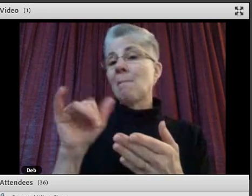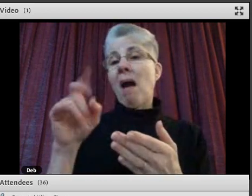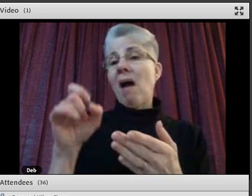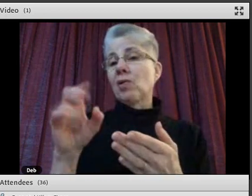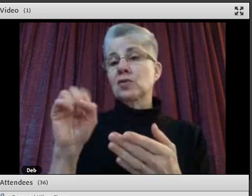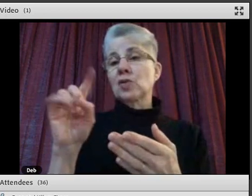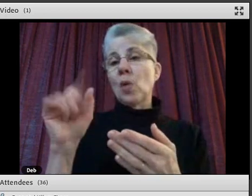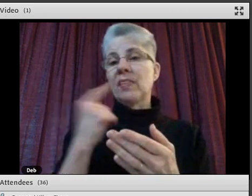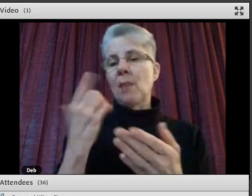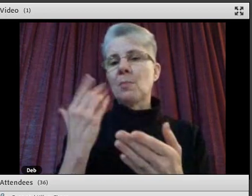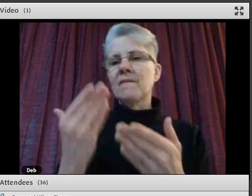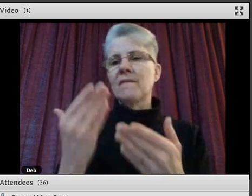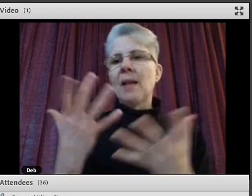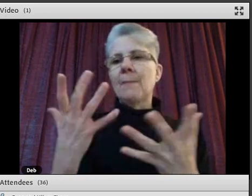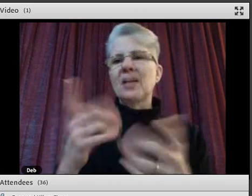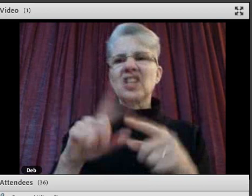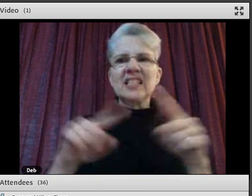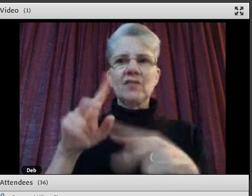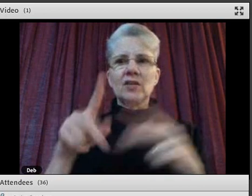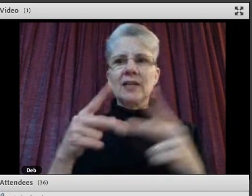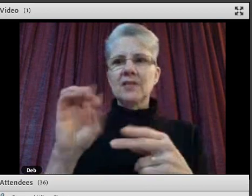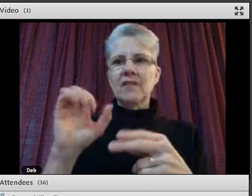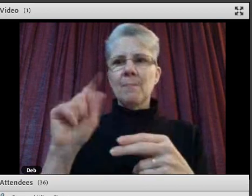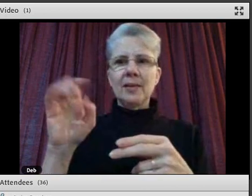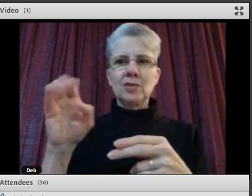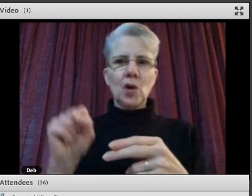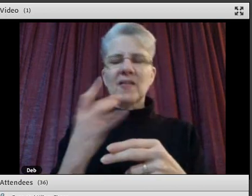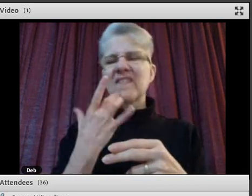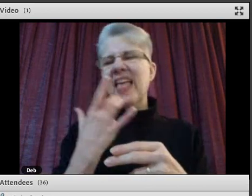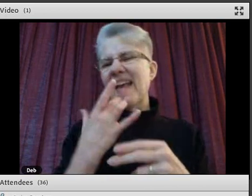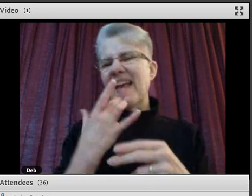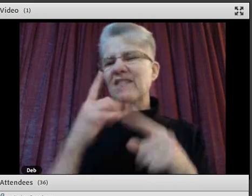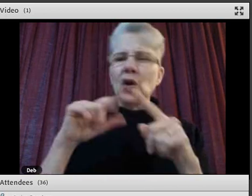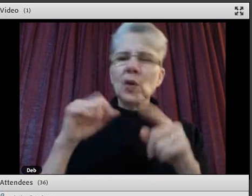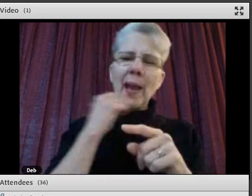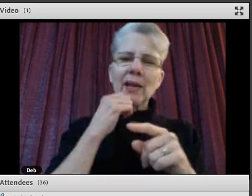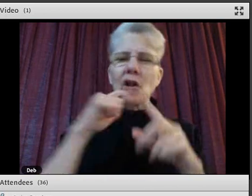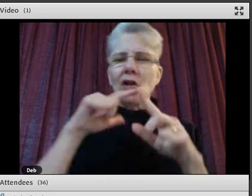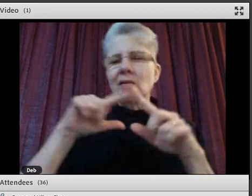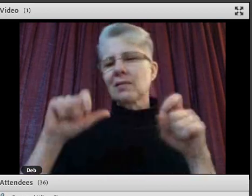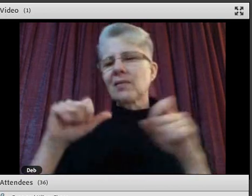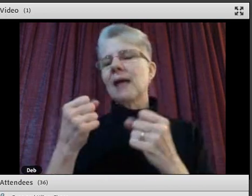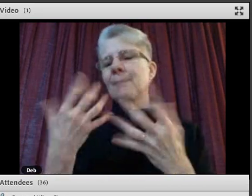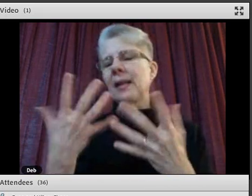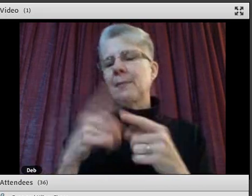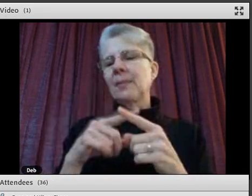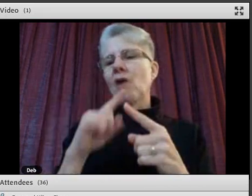and then I would provide a bunch of different types of Mentos. There's flavored Mentos and Mentos lite.